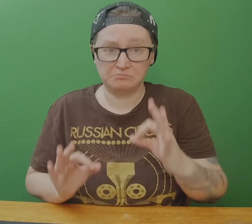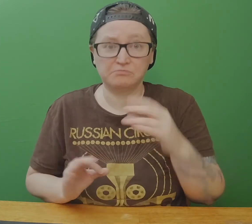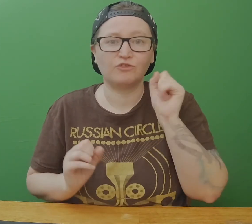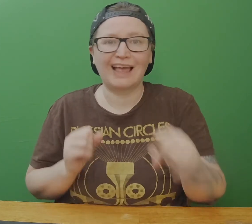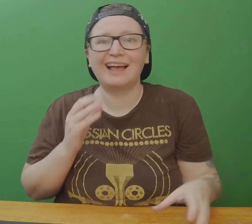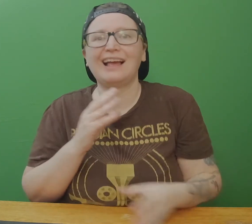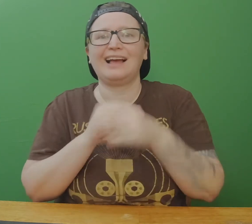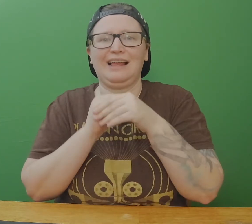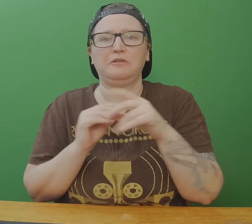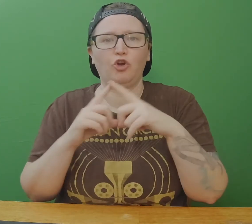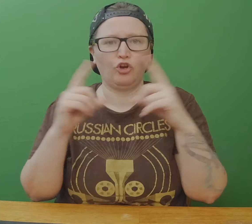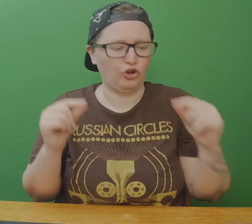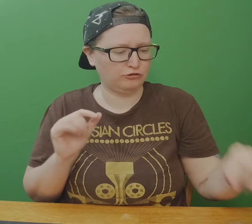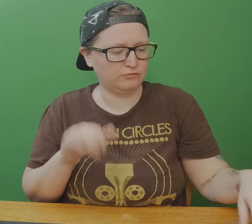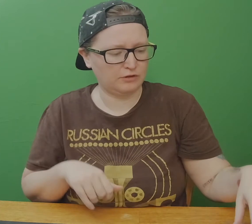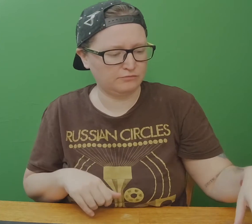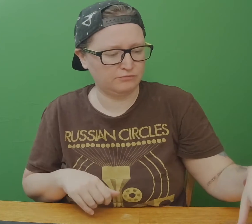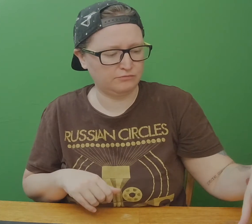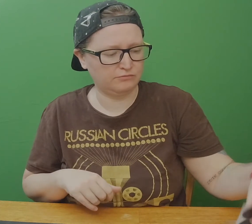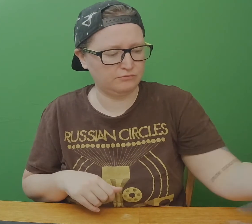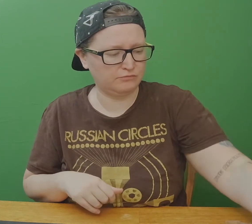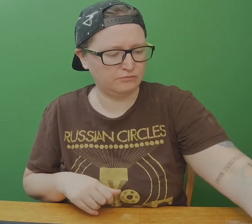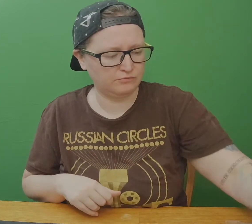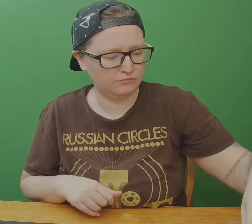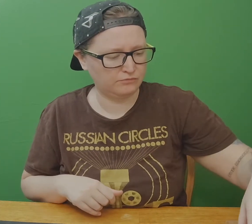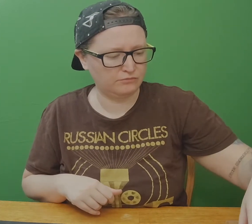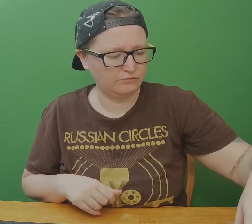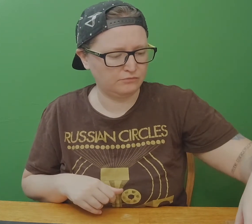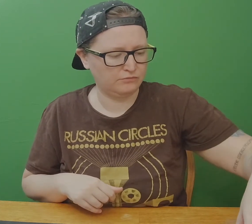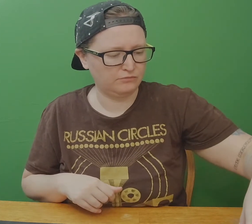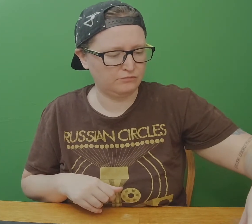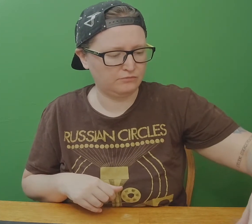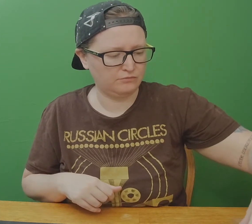get that concept then you're pretty much good to go after you've done that you can add in the cards